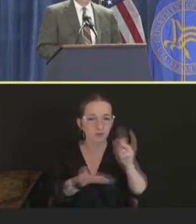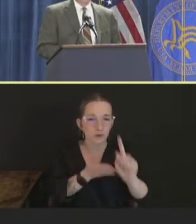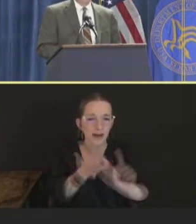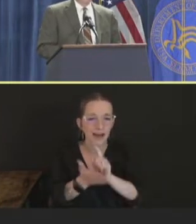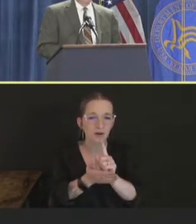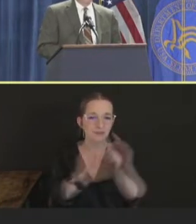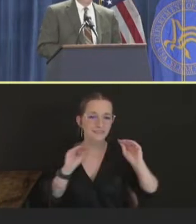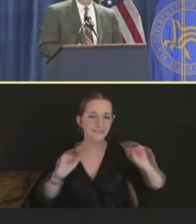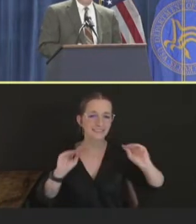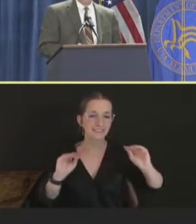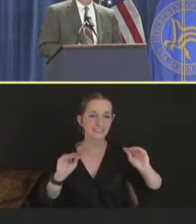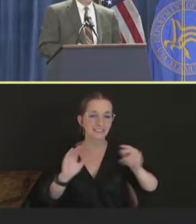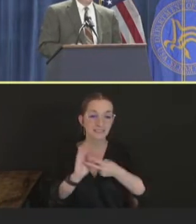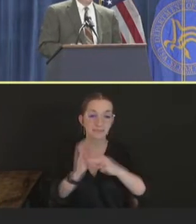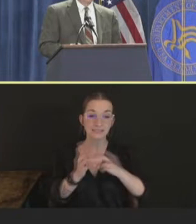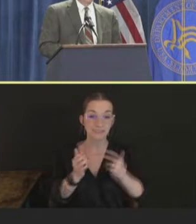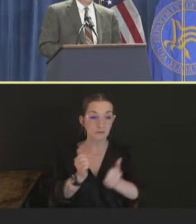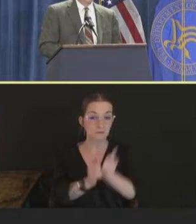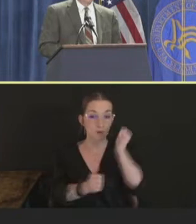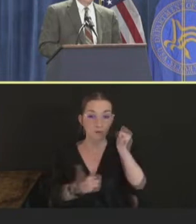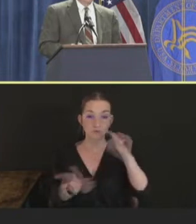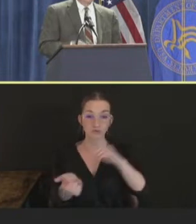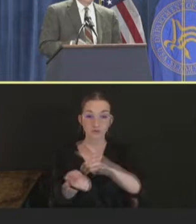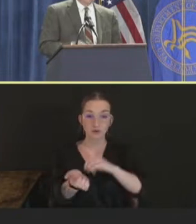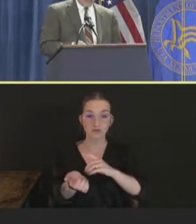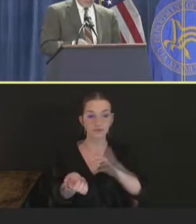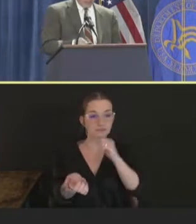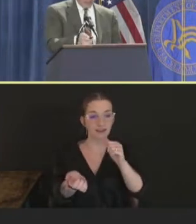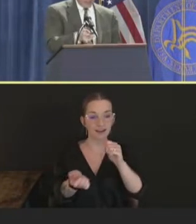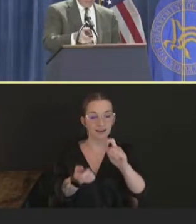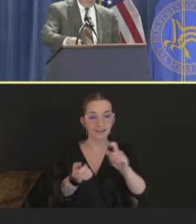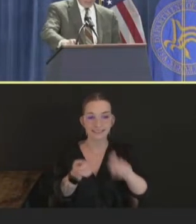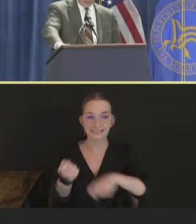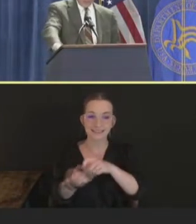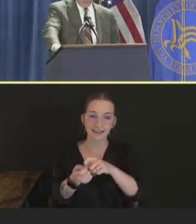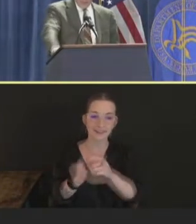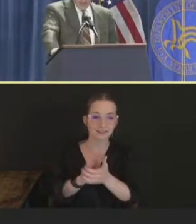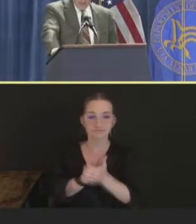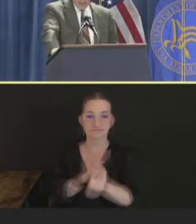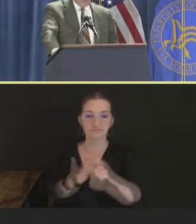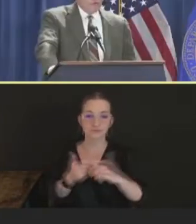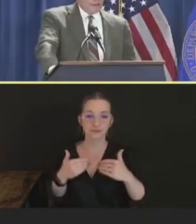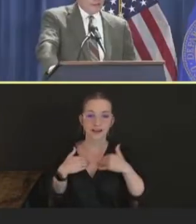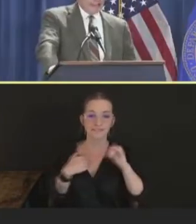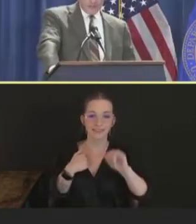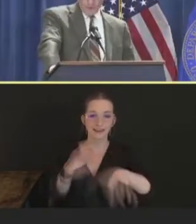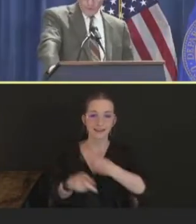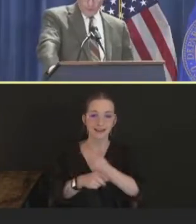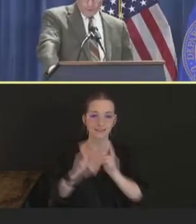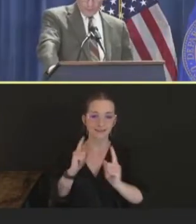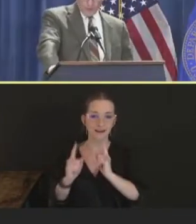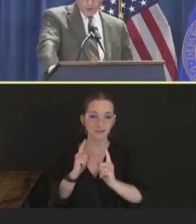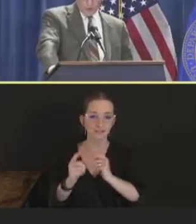professionals are not necessarily adept at having these conversations. Recommendation 3.2.